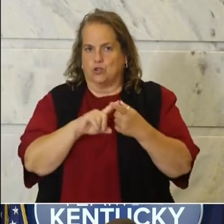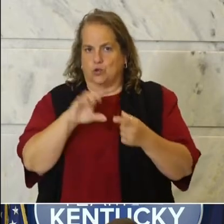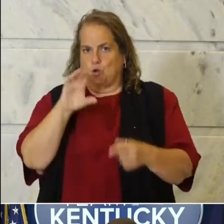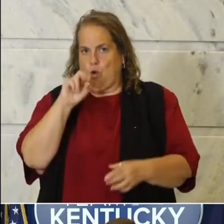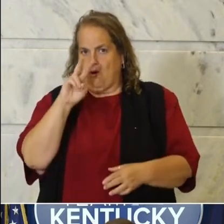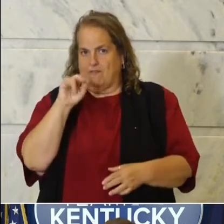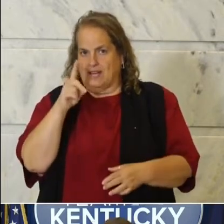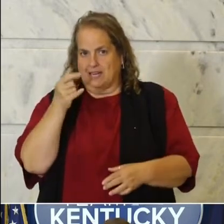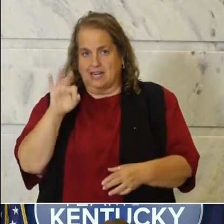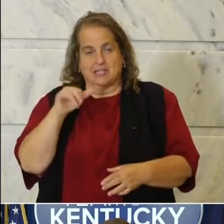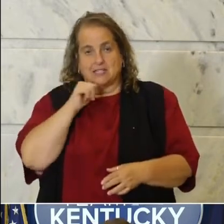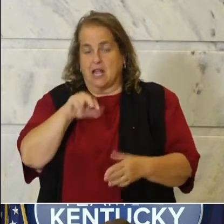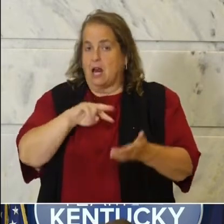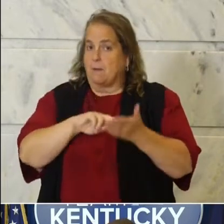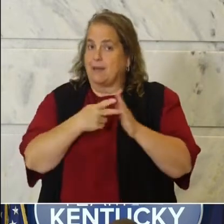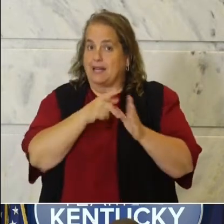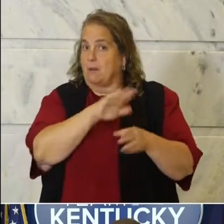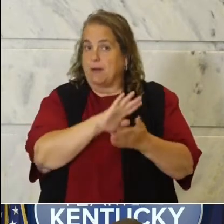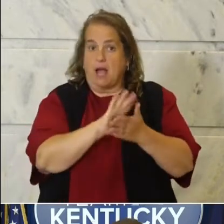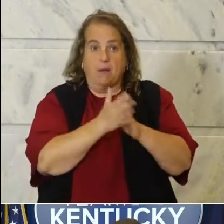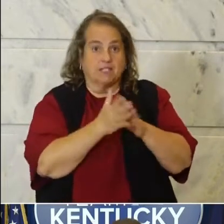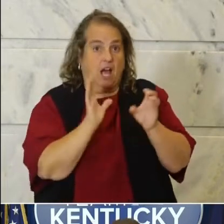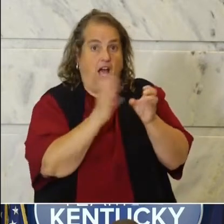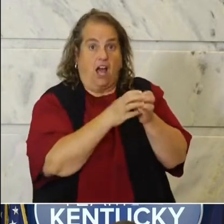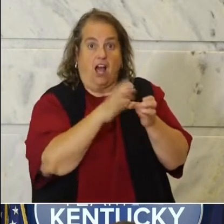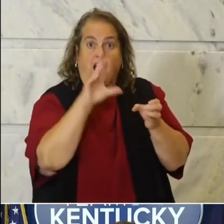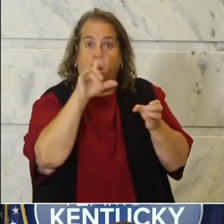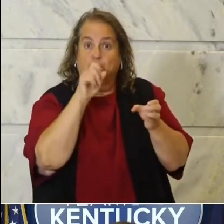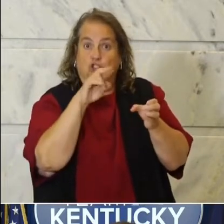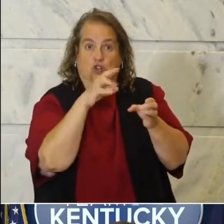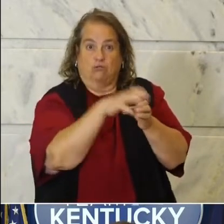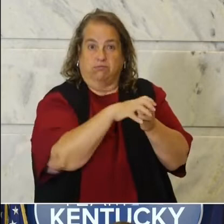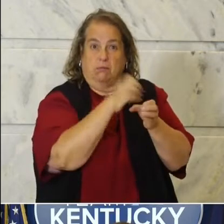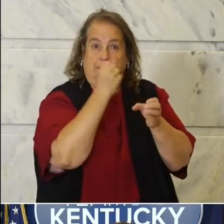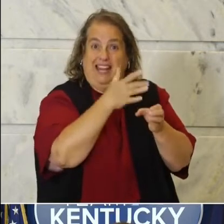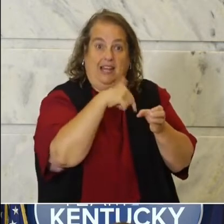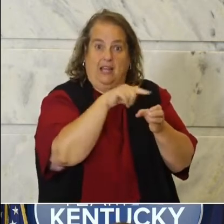mean that they are a cluster, but this is the way we report our long term care